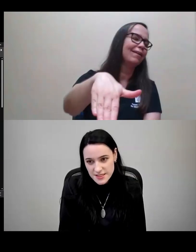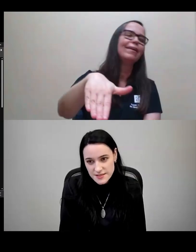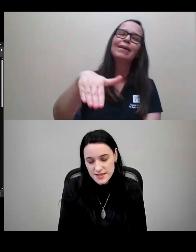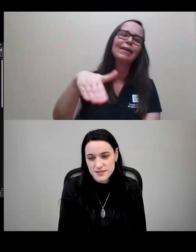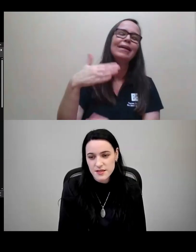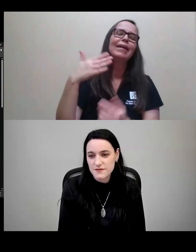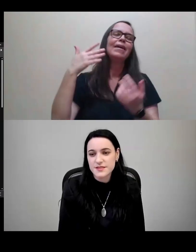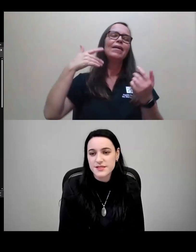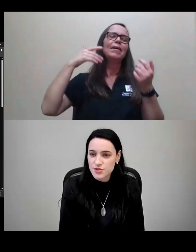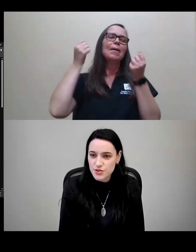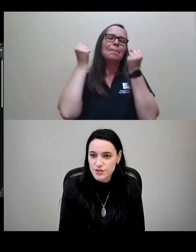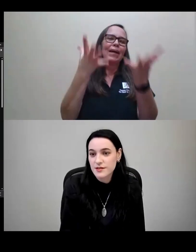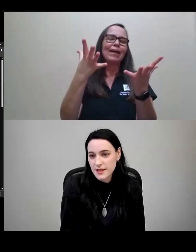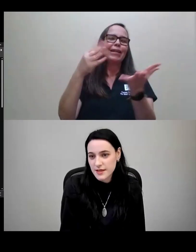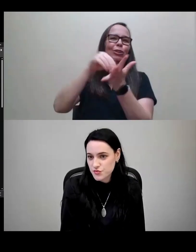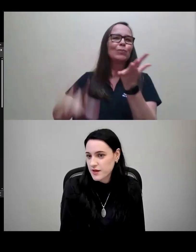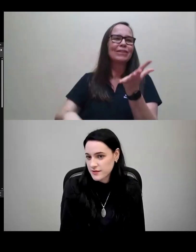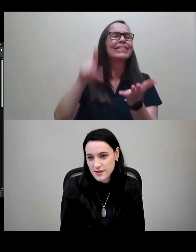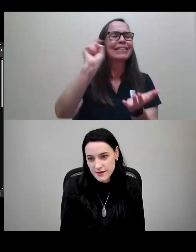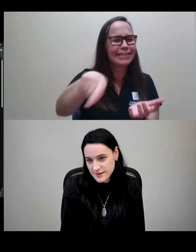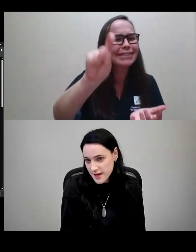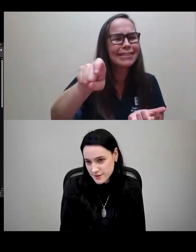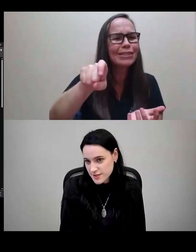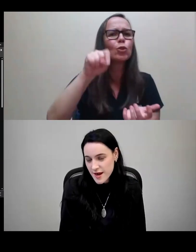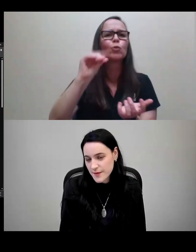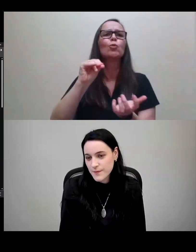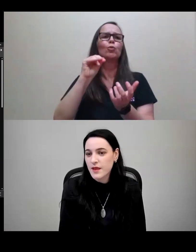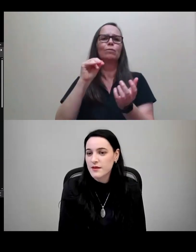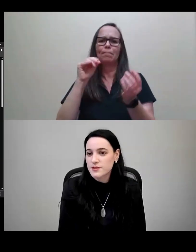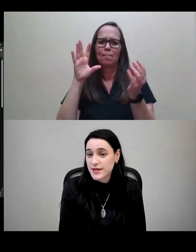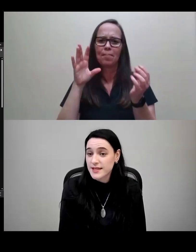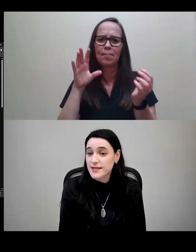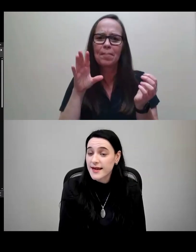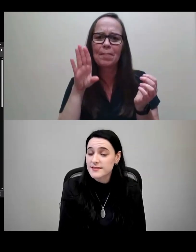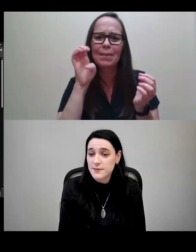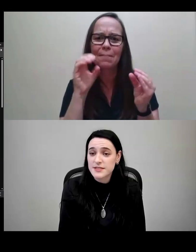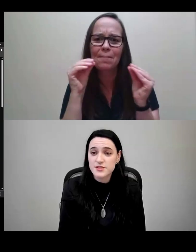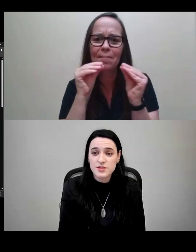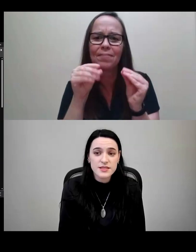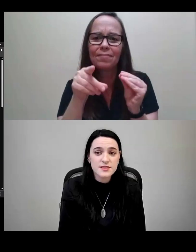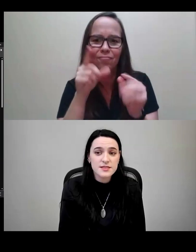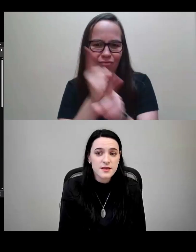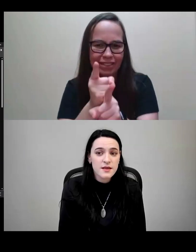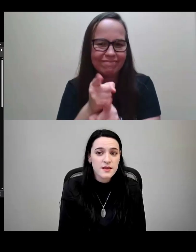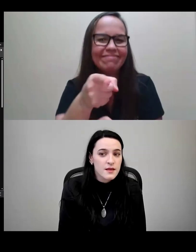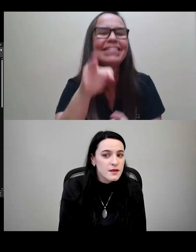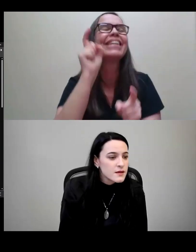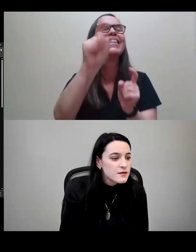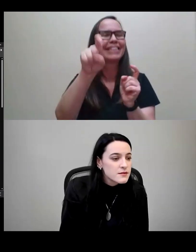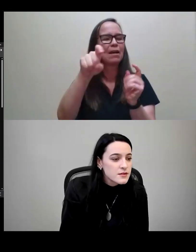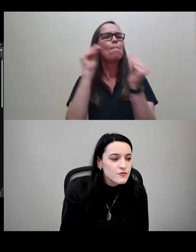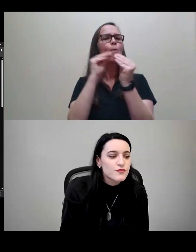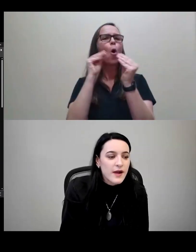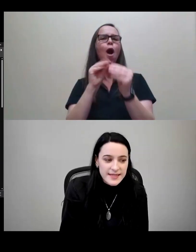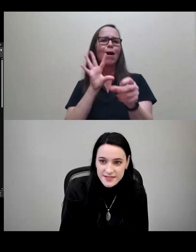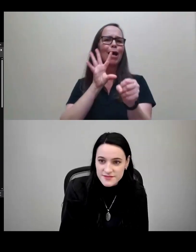activities instead of the teacher lecturing the entire time during class. I mean students, right?